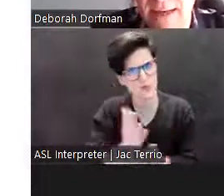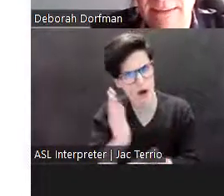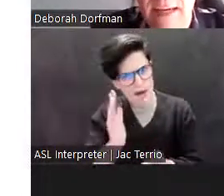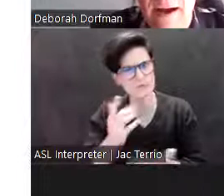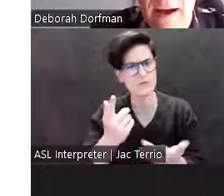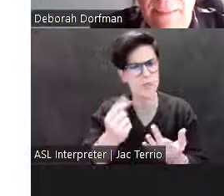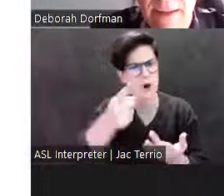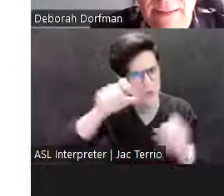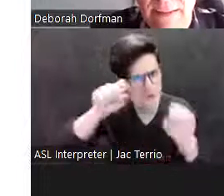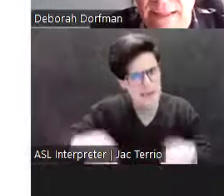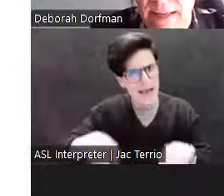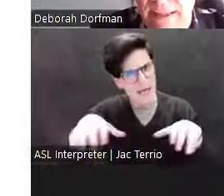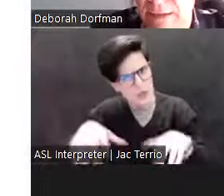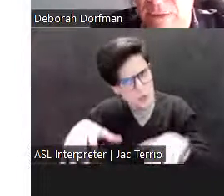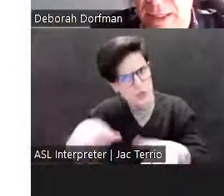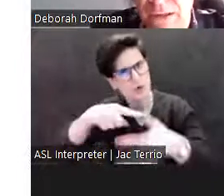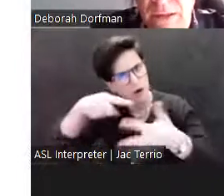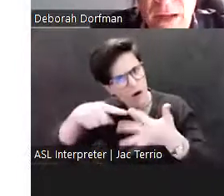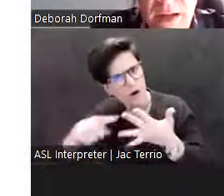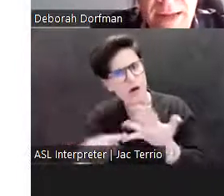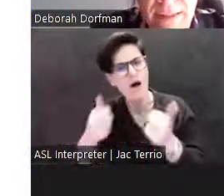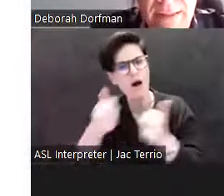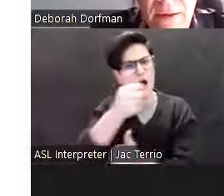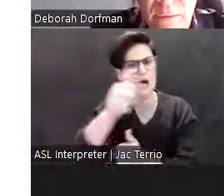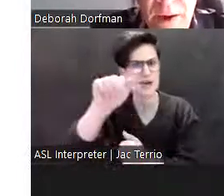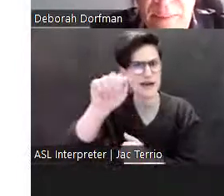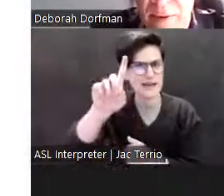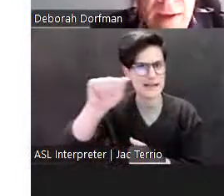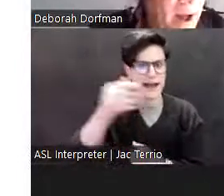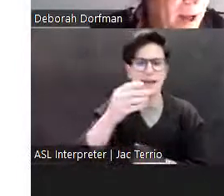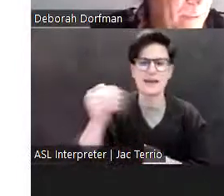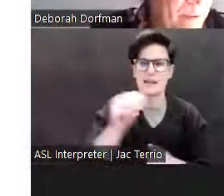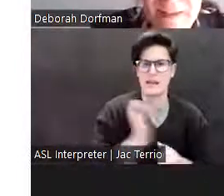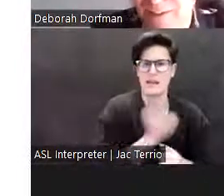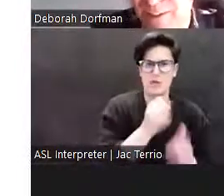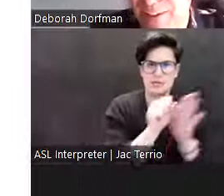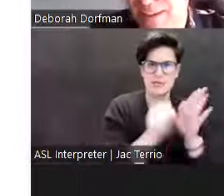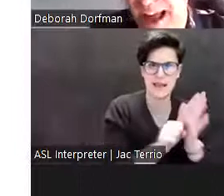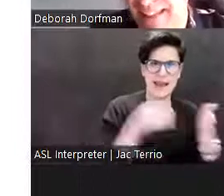15:08:58 Act and State anti-discrimination law. and so I will now turn it over to Kathy